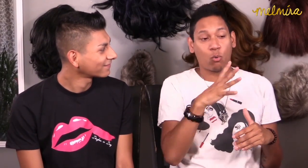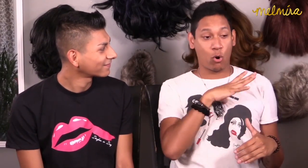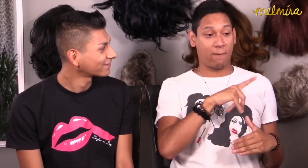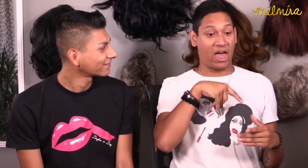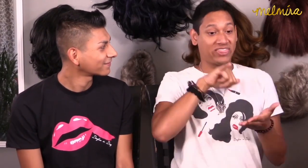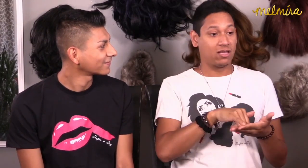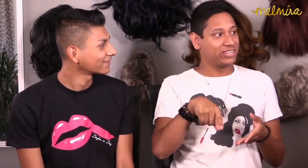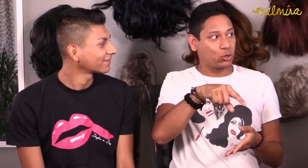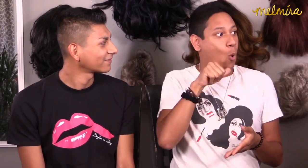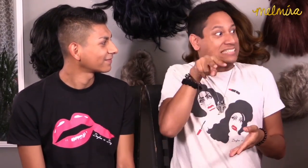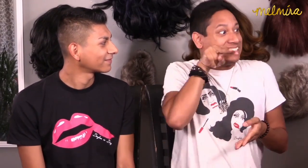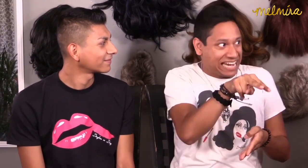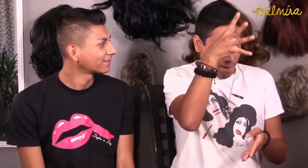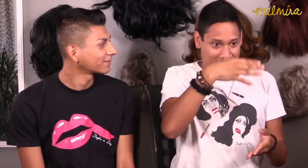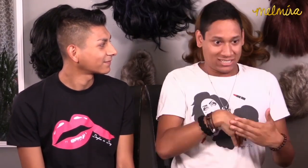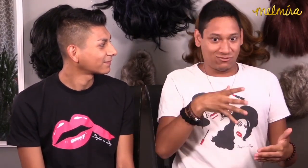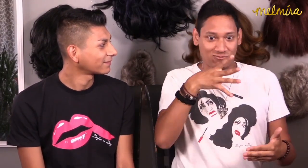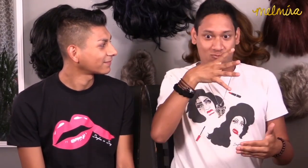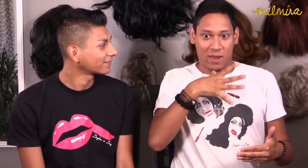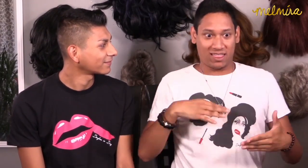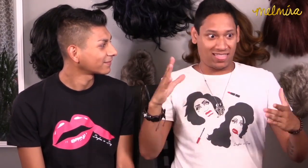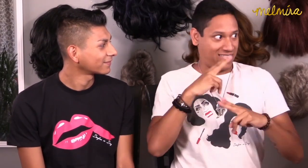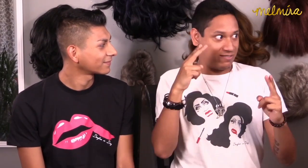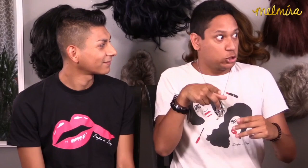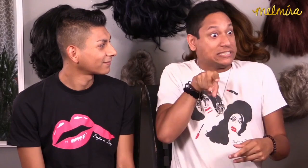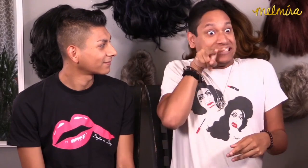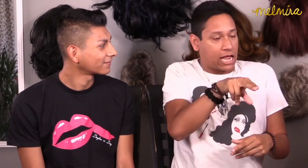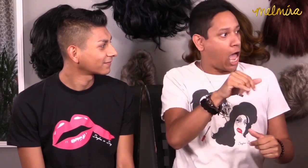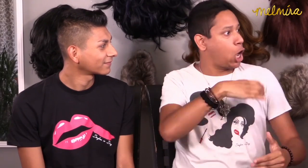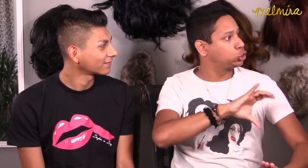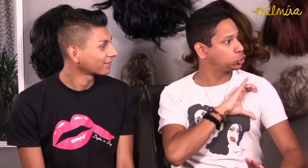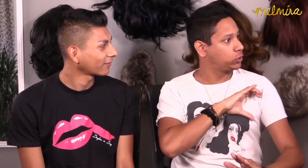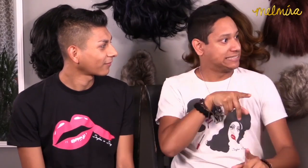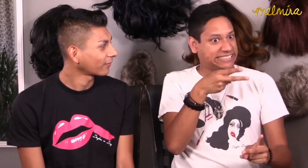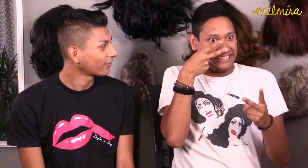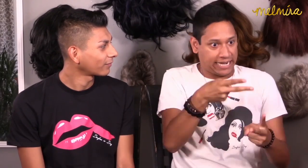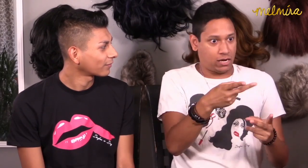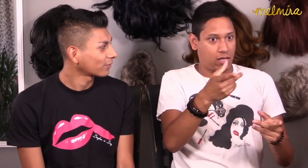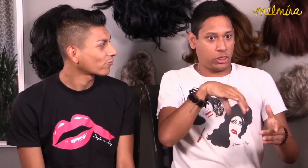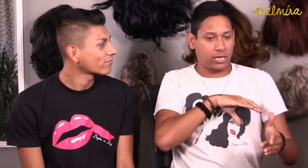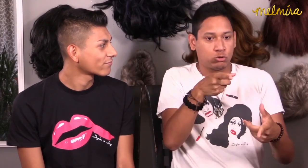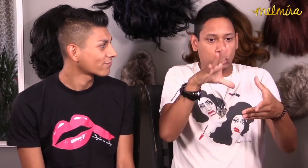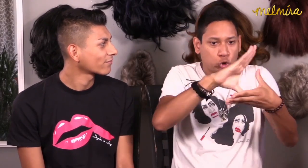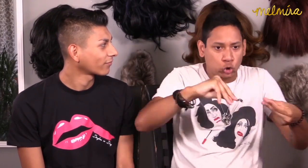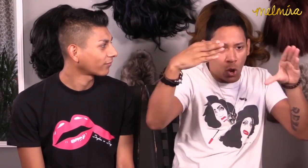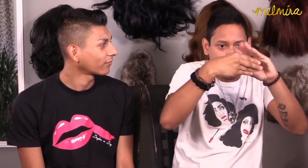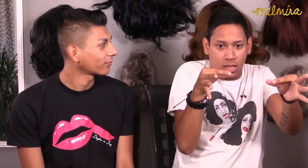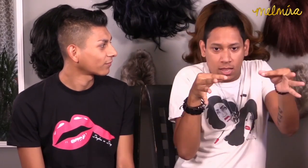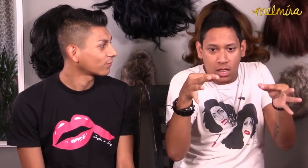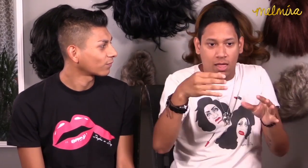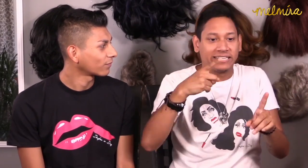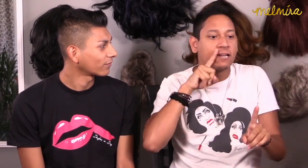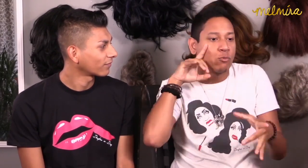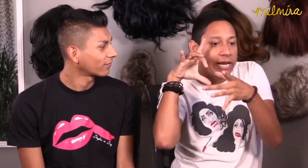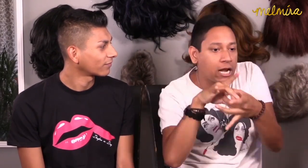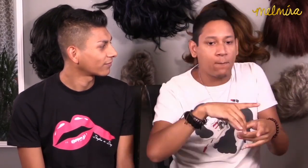What's cool is you don't see them as men dressed up as women, but you see CHARACTERS! In a story about deaf related themes their and the challenges,